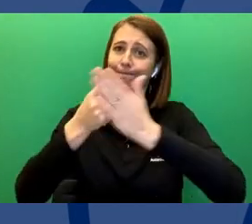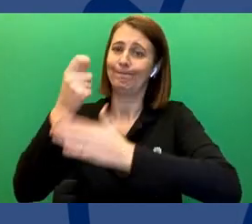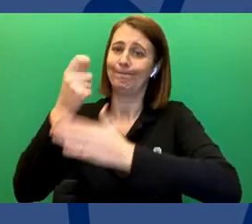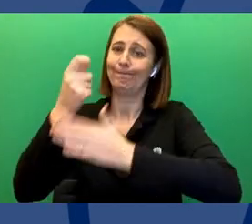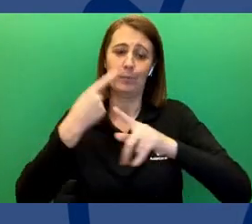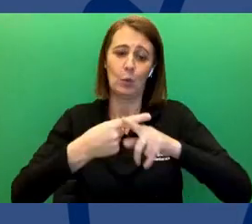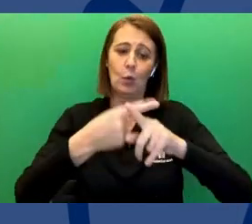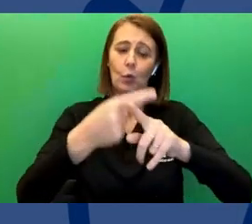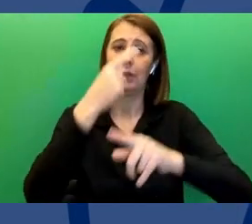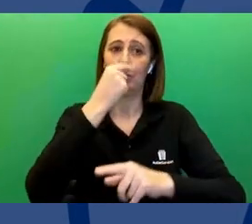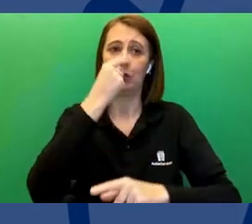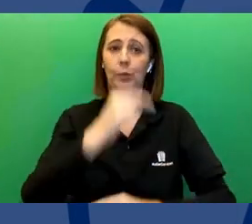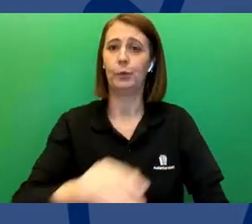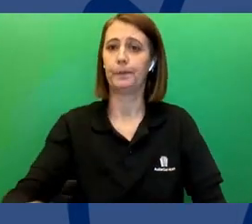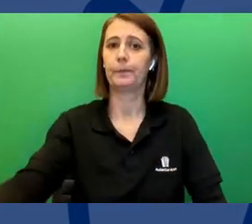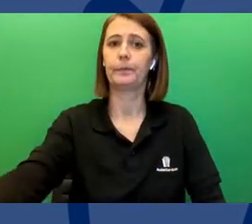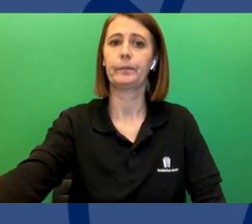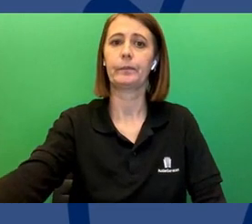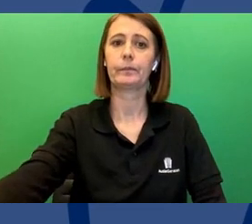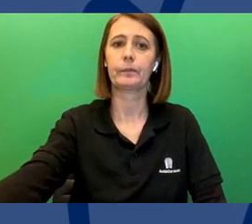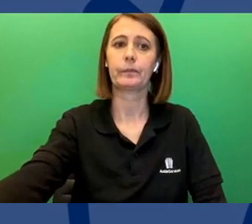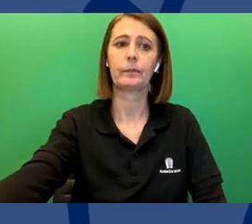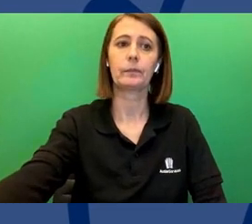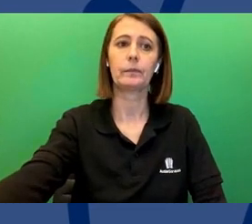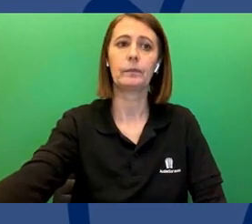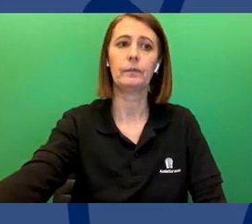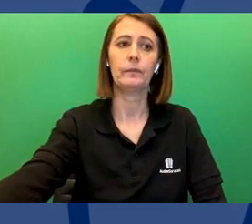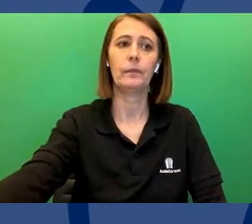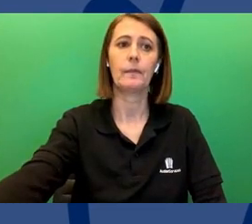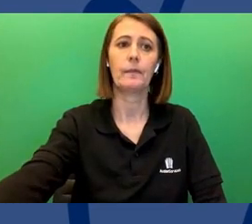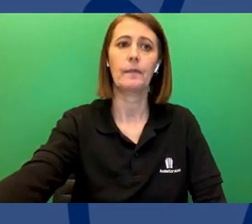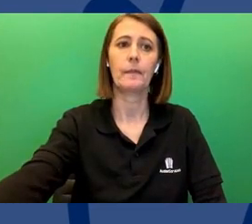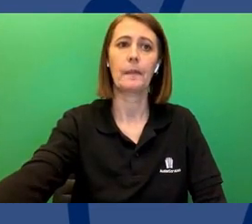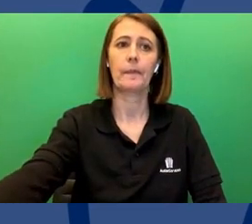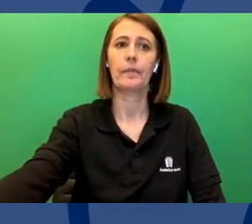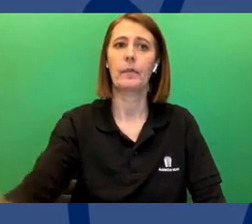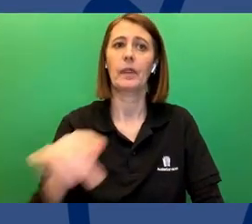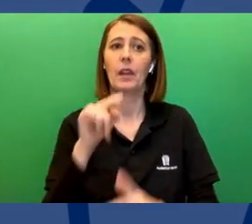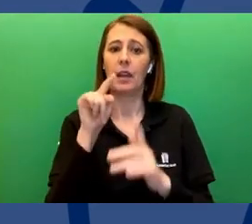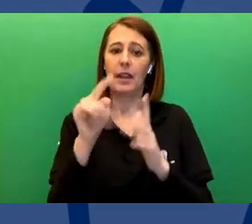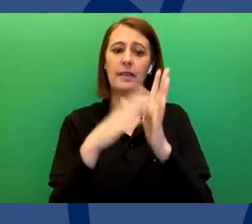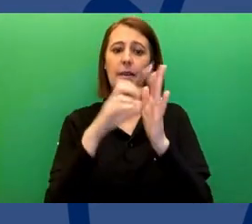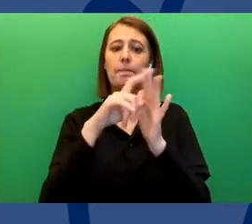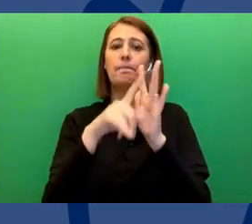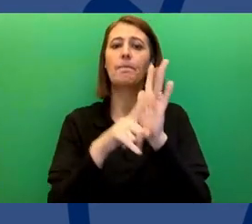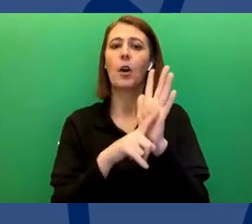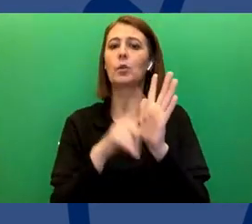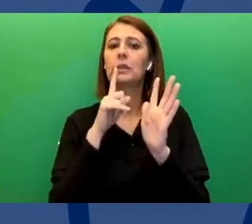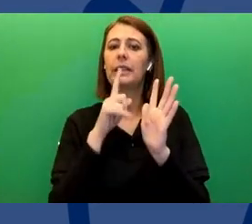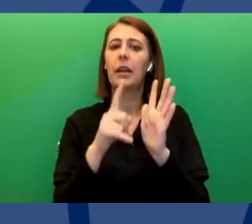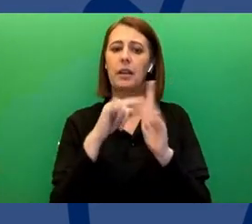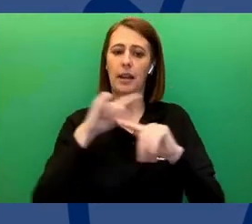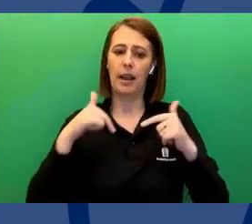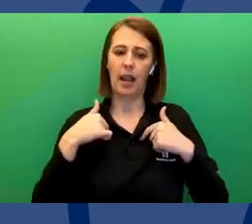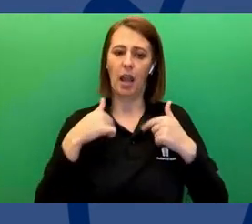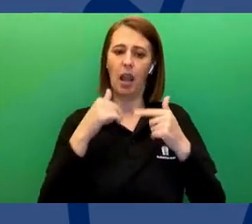and, as Michael said, our guidelines will be updated on the web and we will endeavour